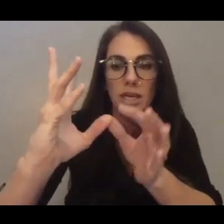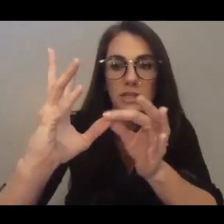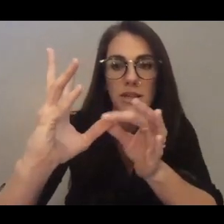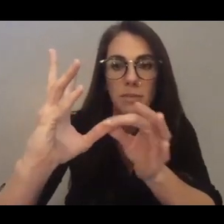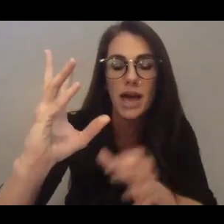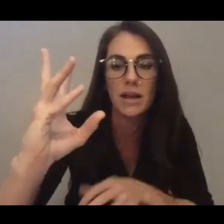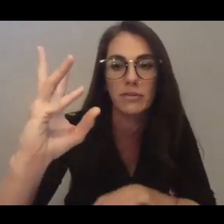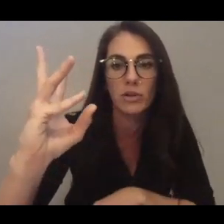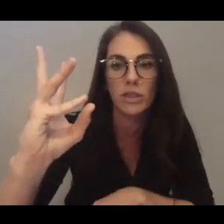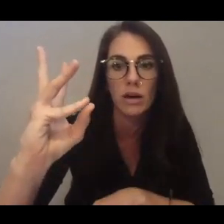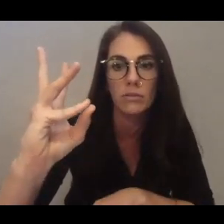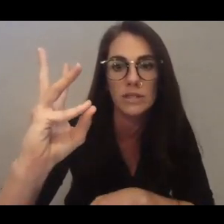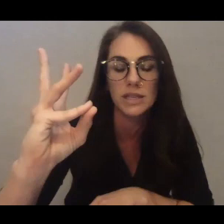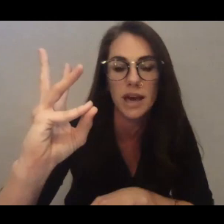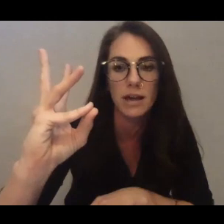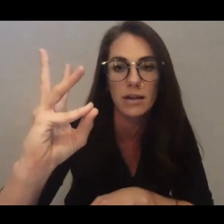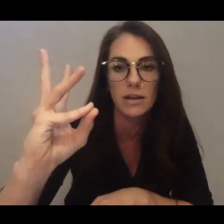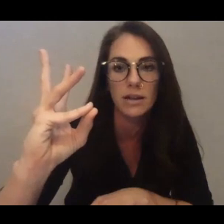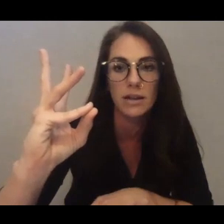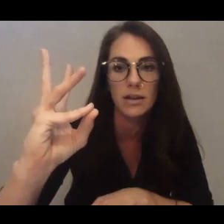to the pad of your thumb see that Ok?